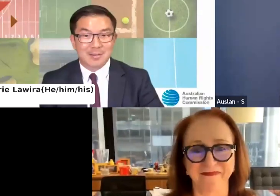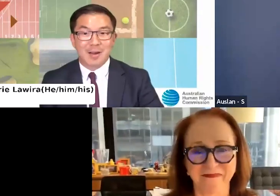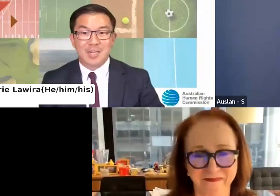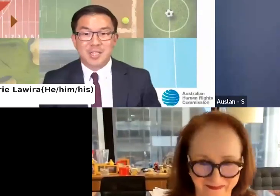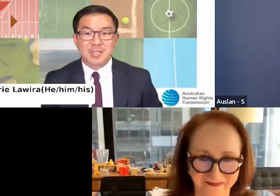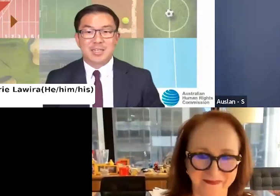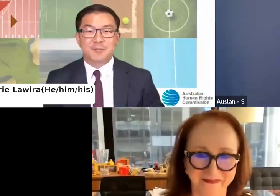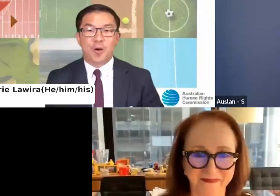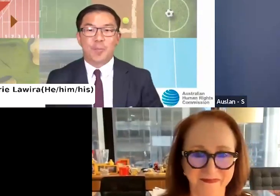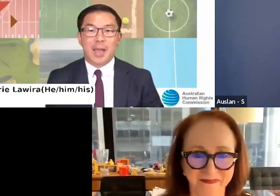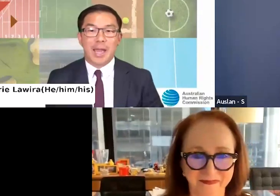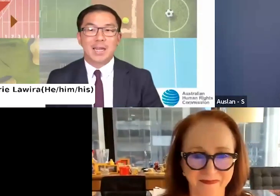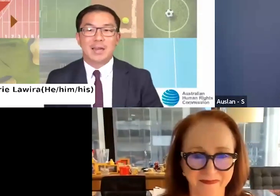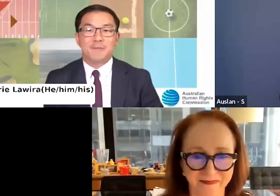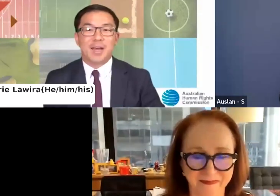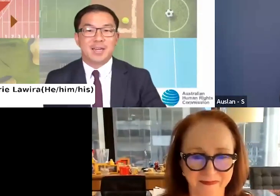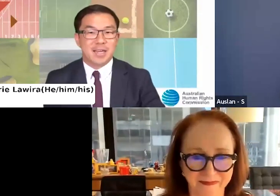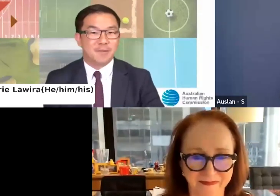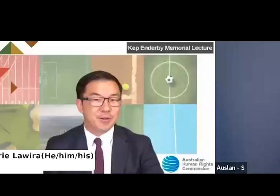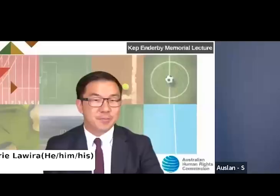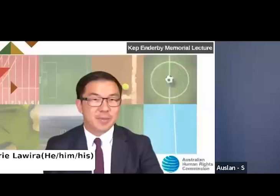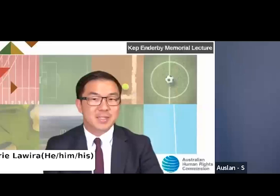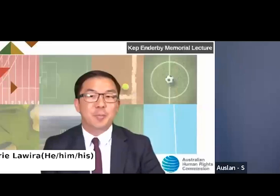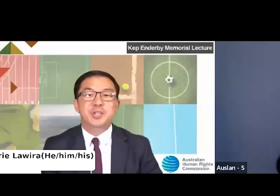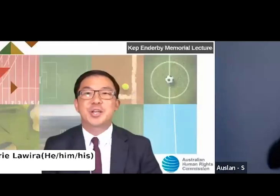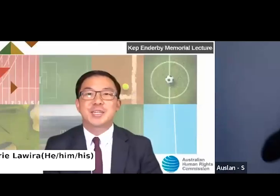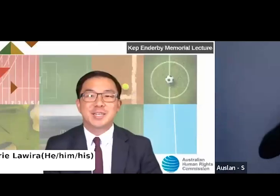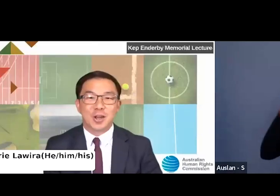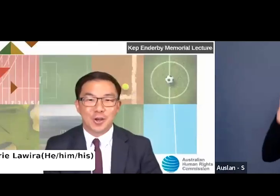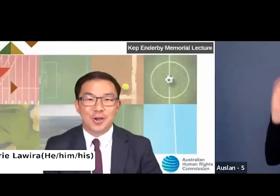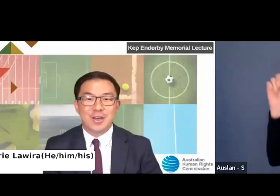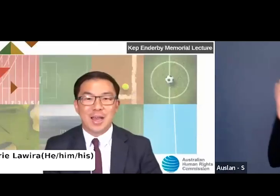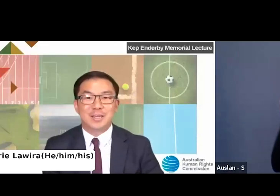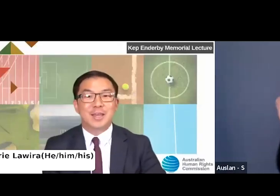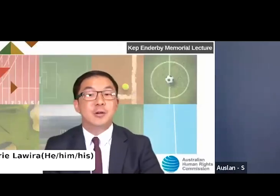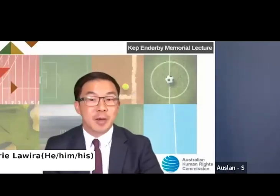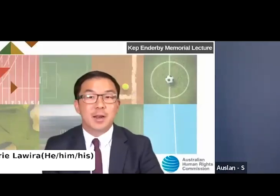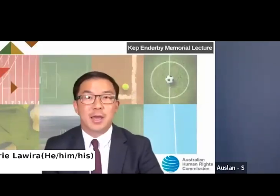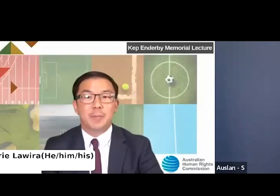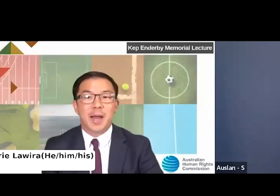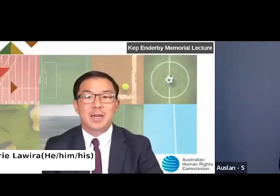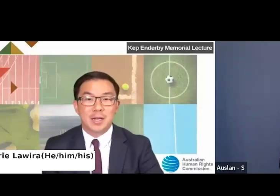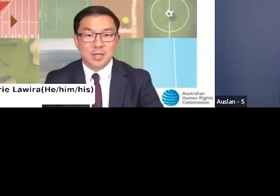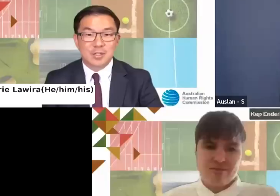oration is from Ellen Van Neerven. It's an opportunity to learn and to think critically about